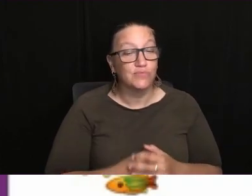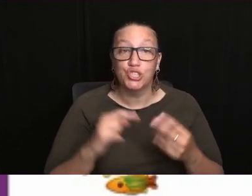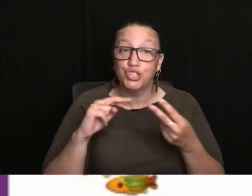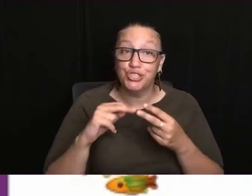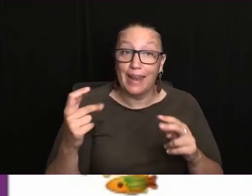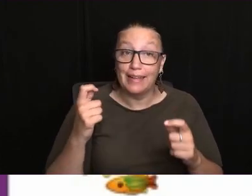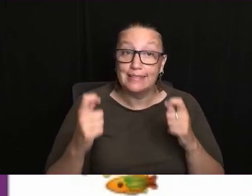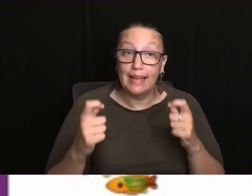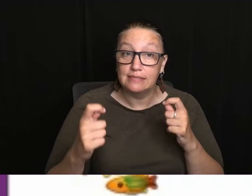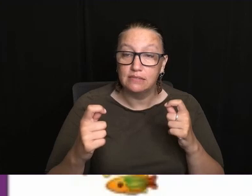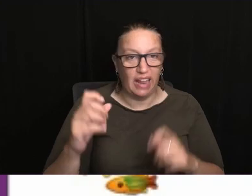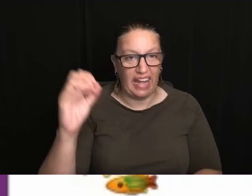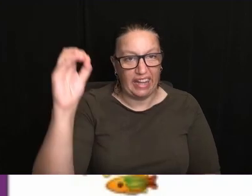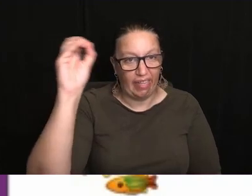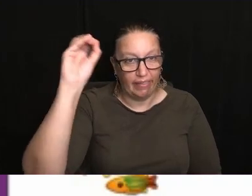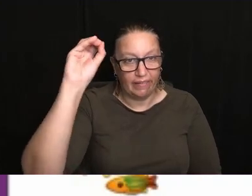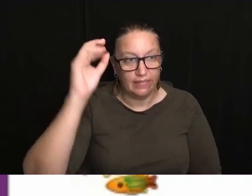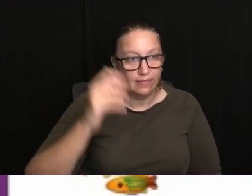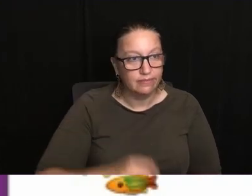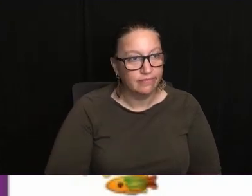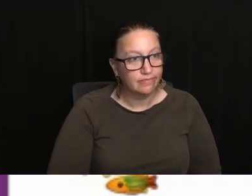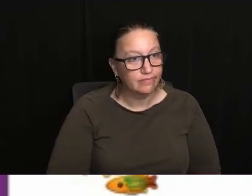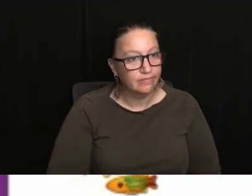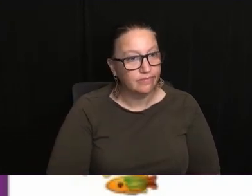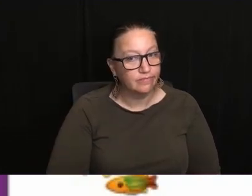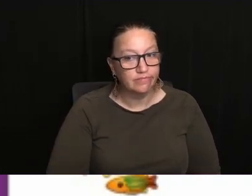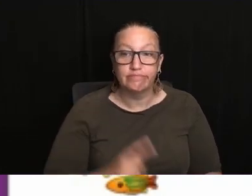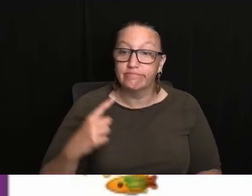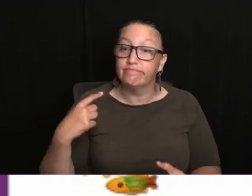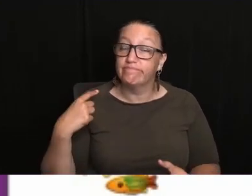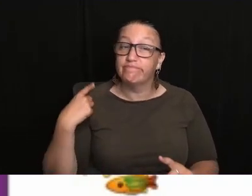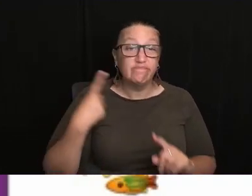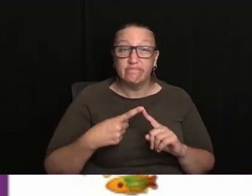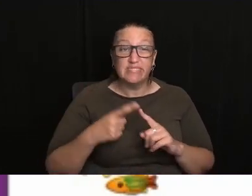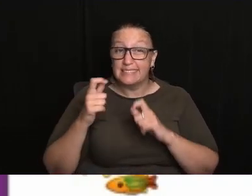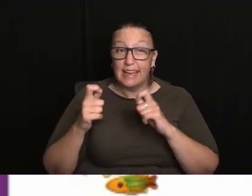negative all the other tests had come back with nothing. So we were able to leave